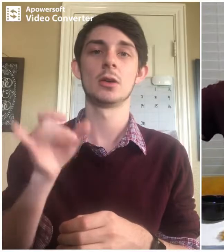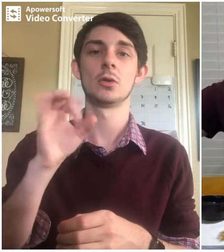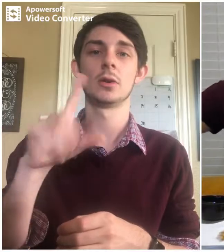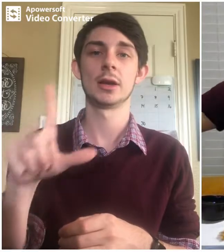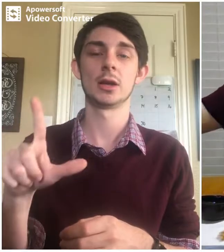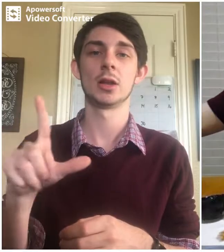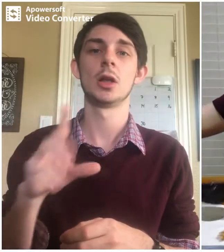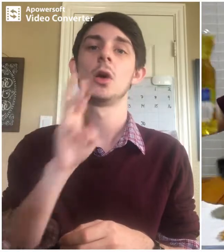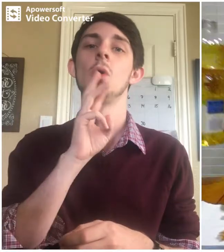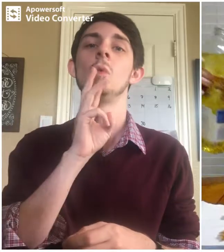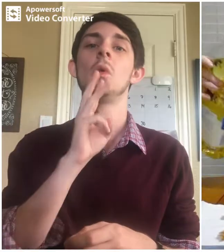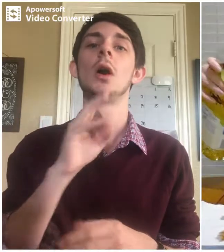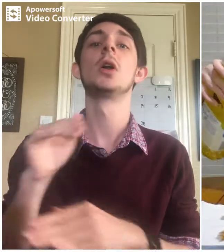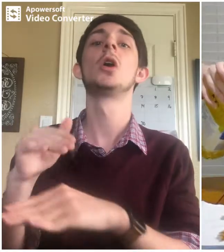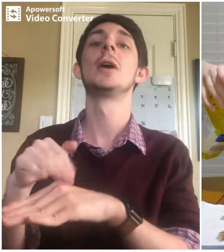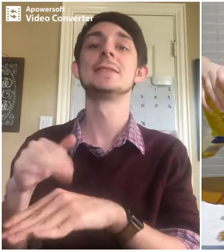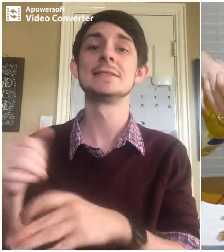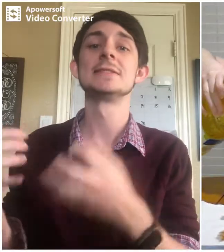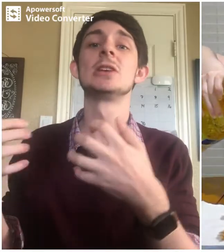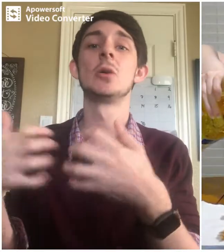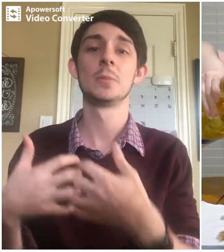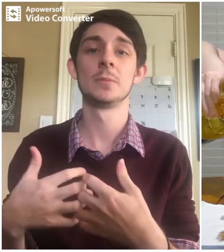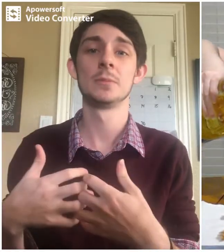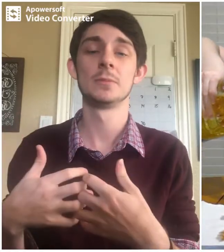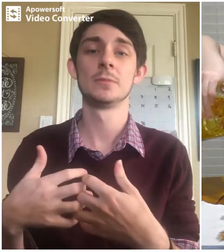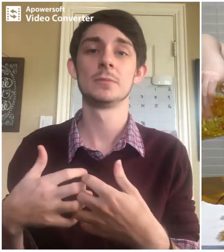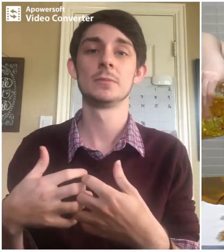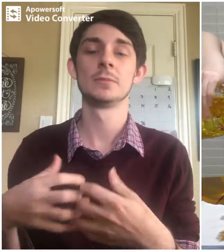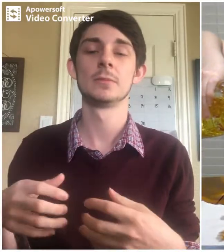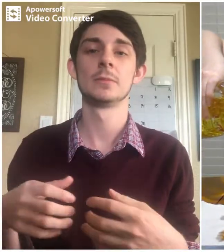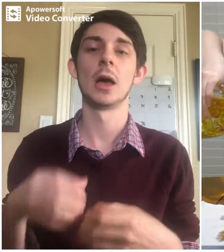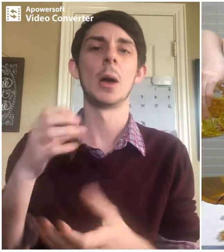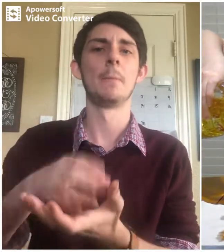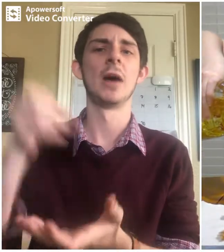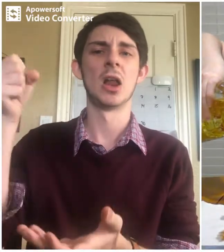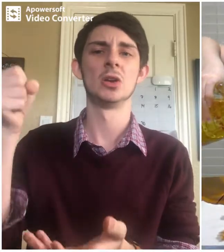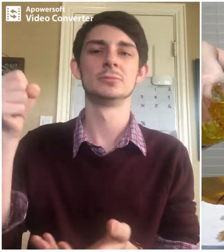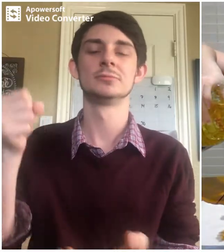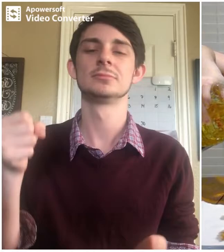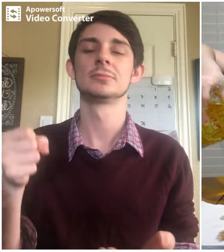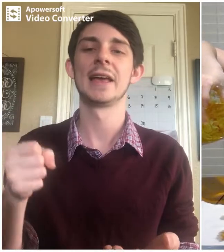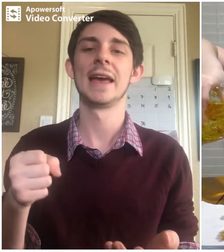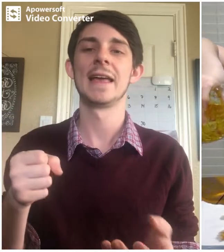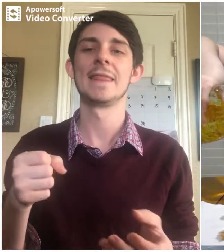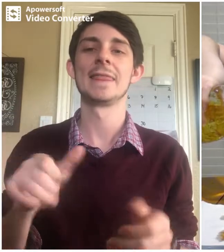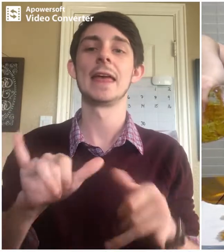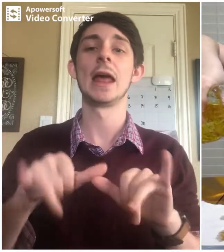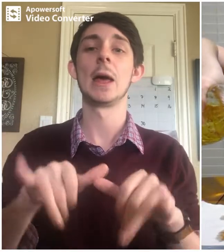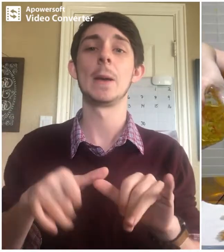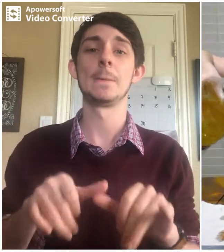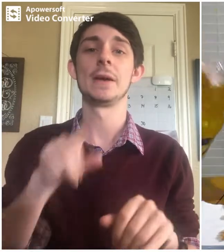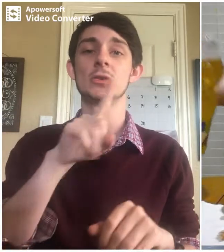to measure out 1/4 cup of oil into this cup.